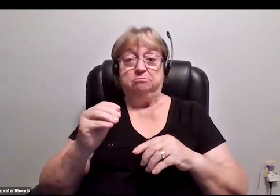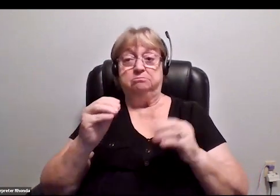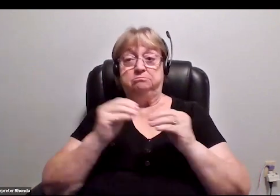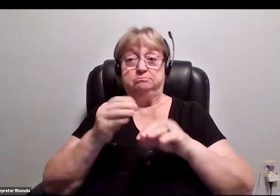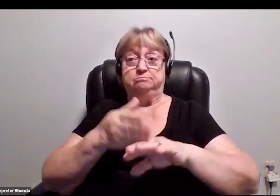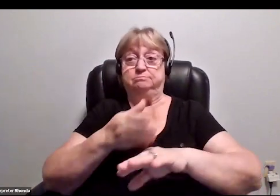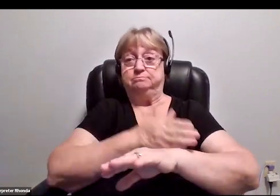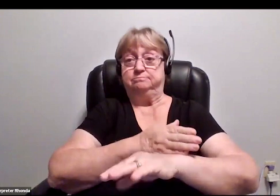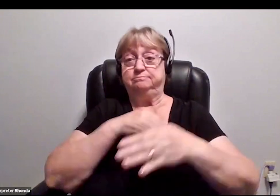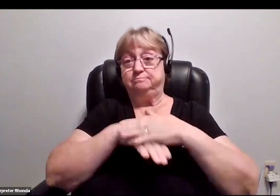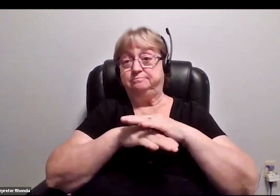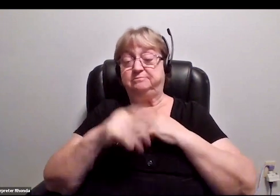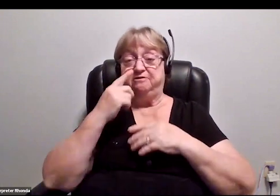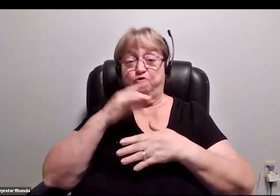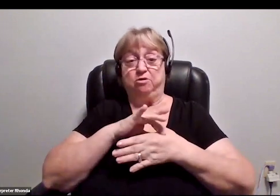the accessibility of content creation.